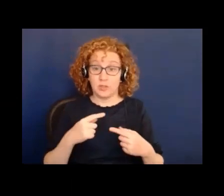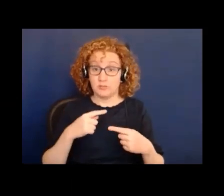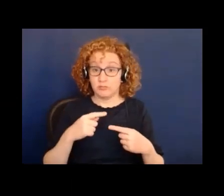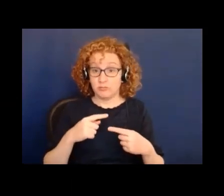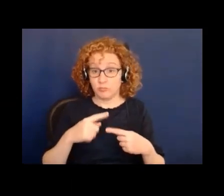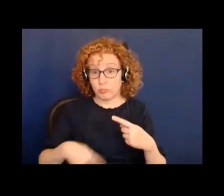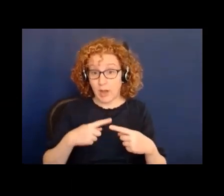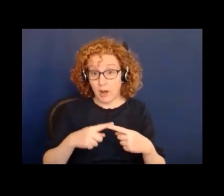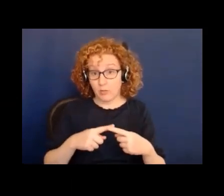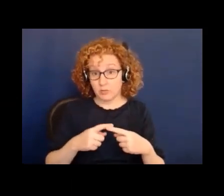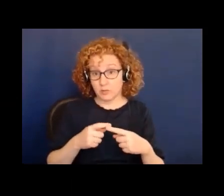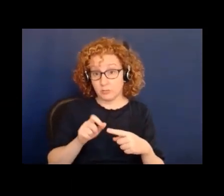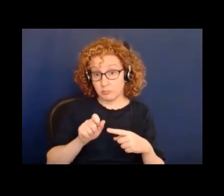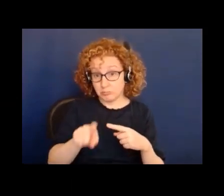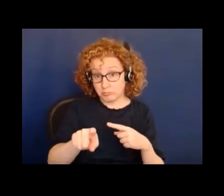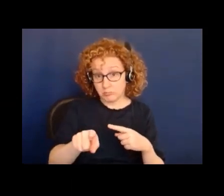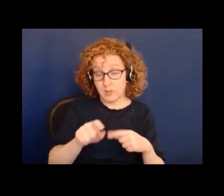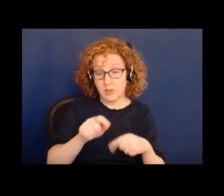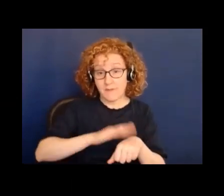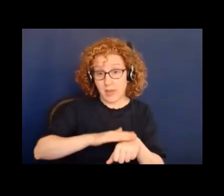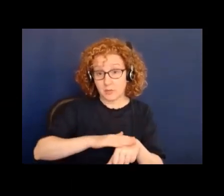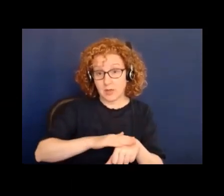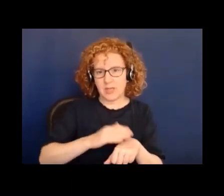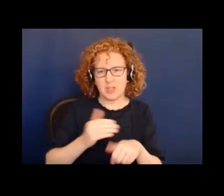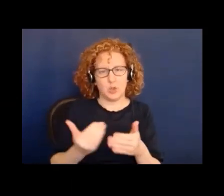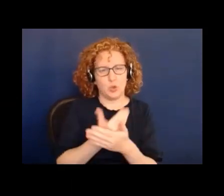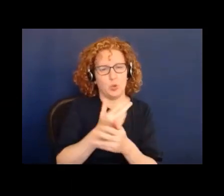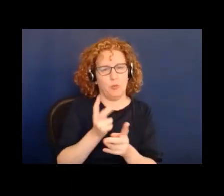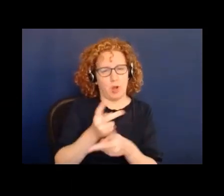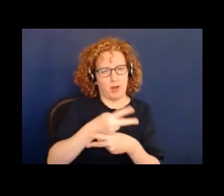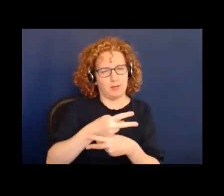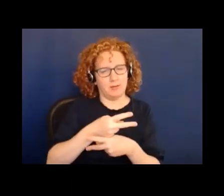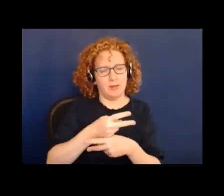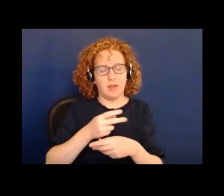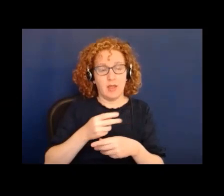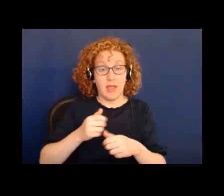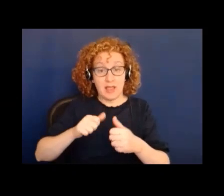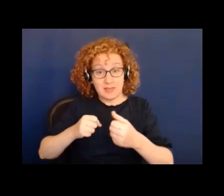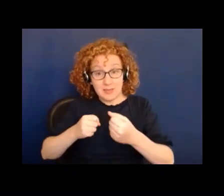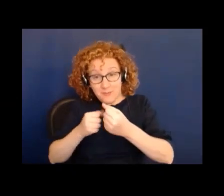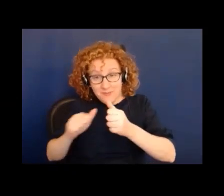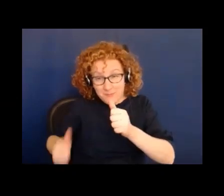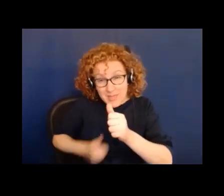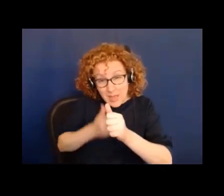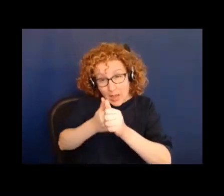and we are continually revising the data and methodology on which they're based right off the